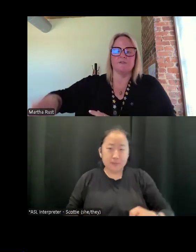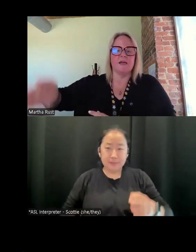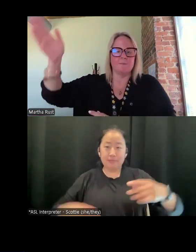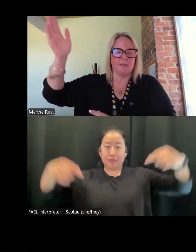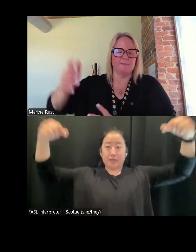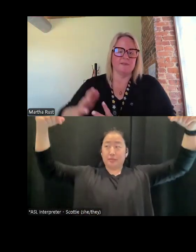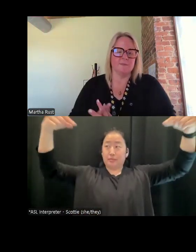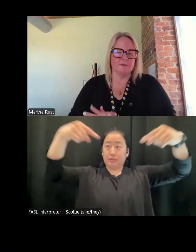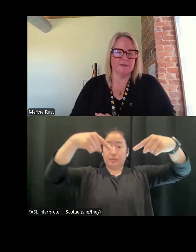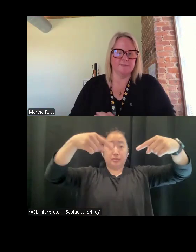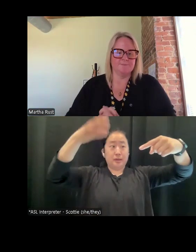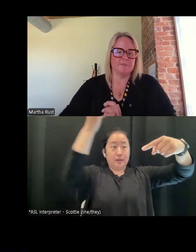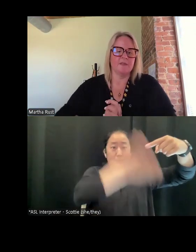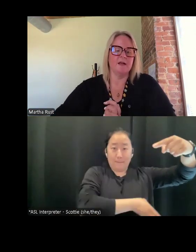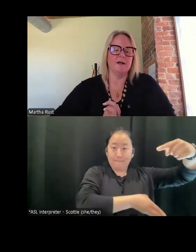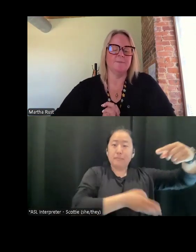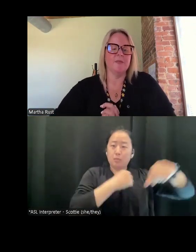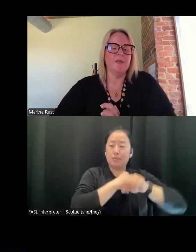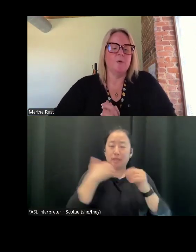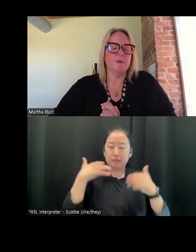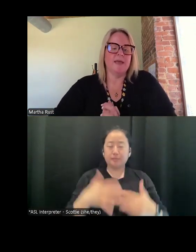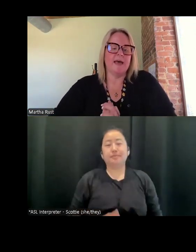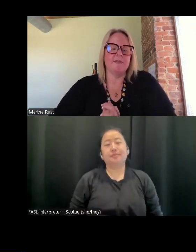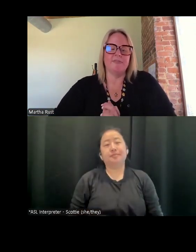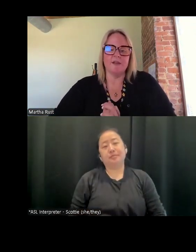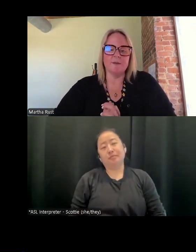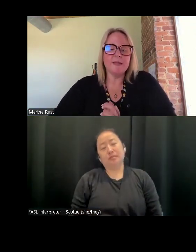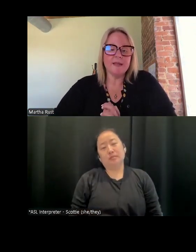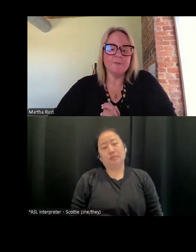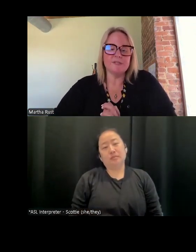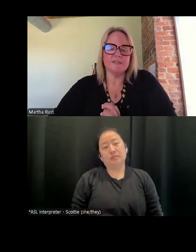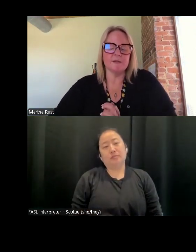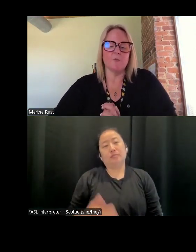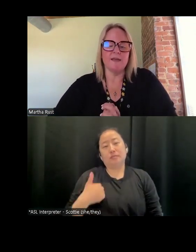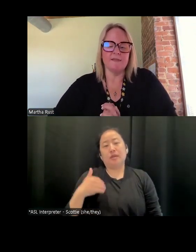those light beams in the middle there. We have a Theremin, which is the white